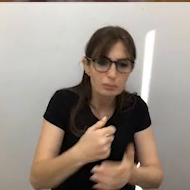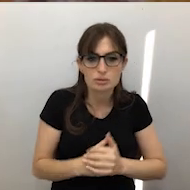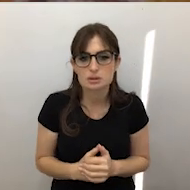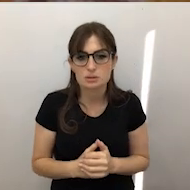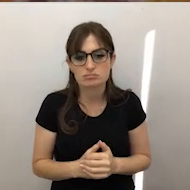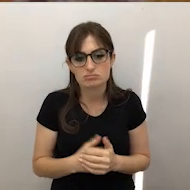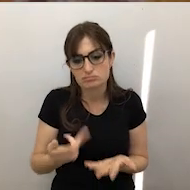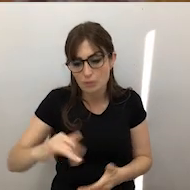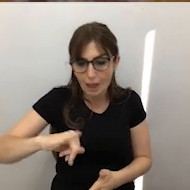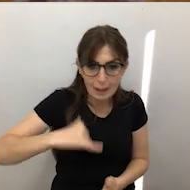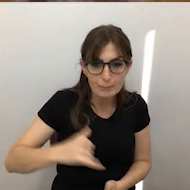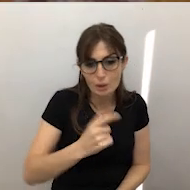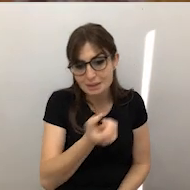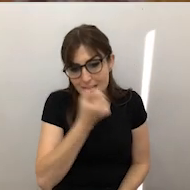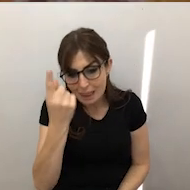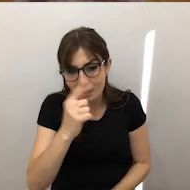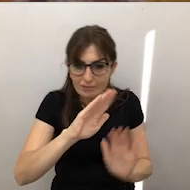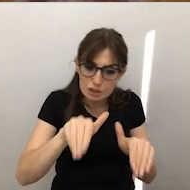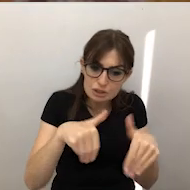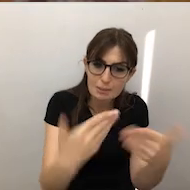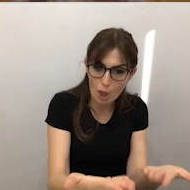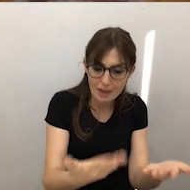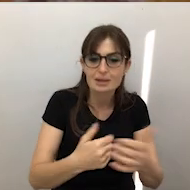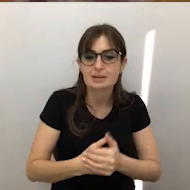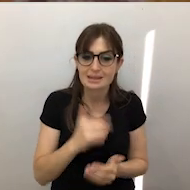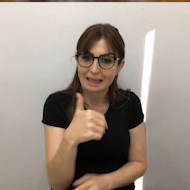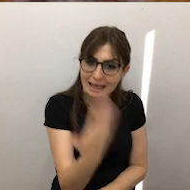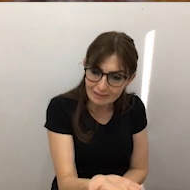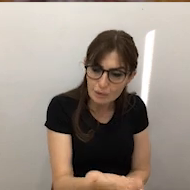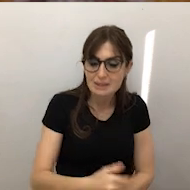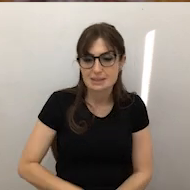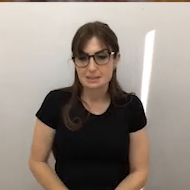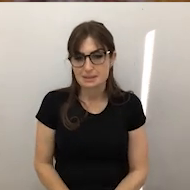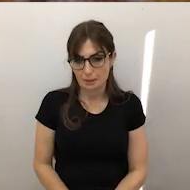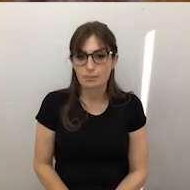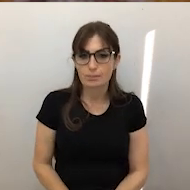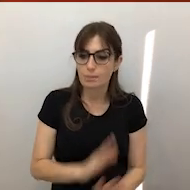in other words, amounts owed to suppliers, unpaid invoices or employee leave liabilities.